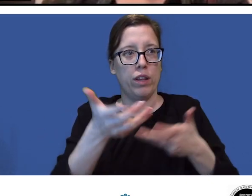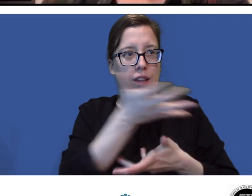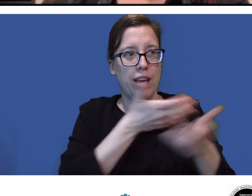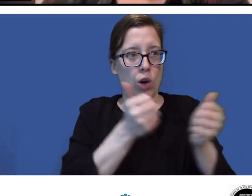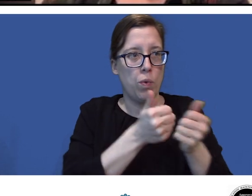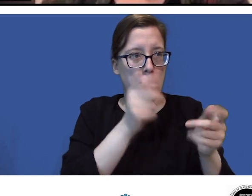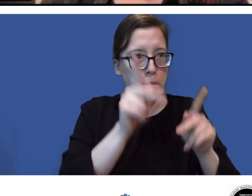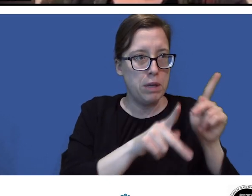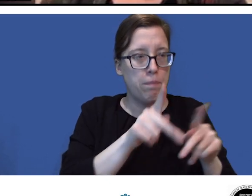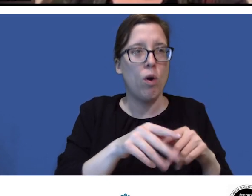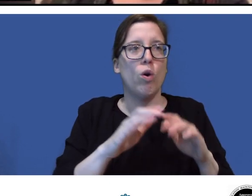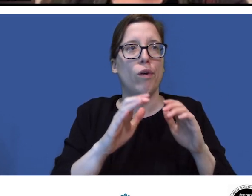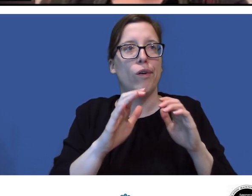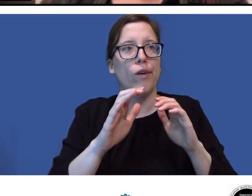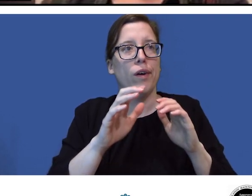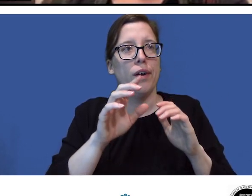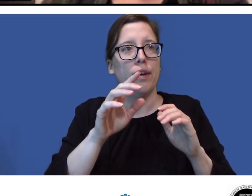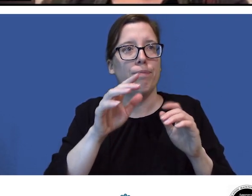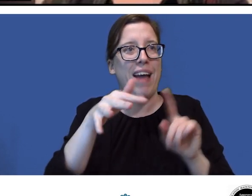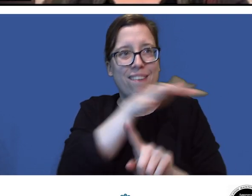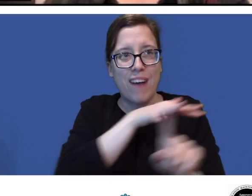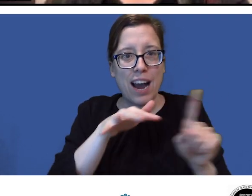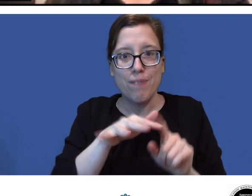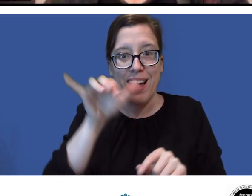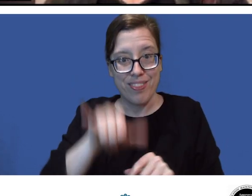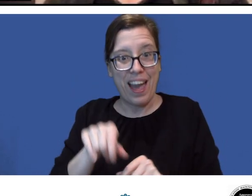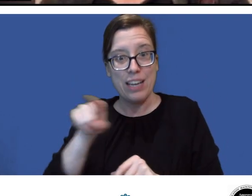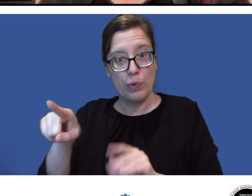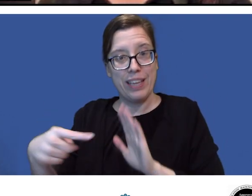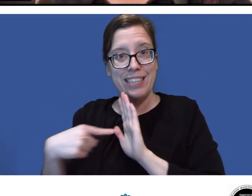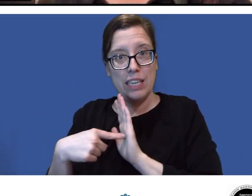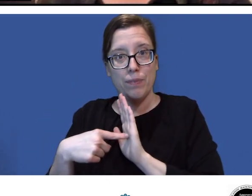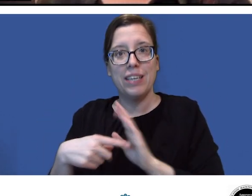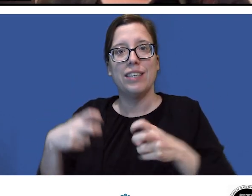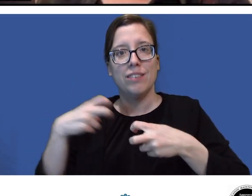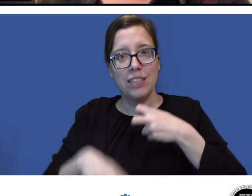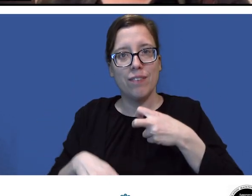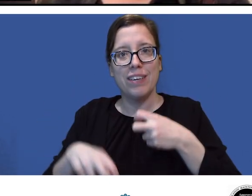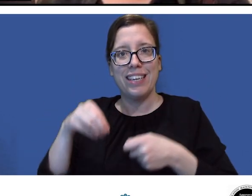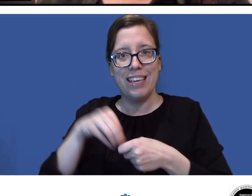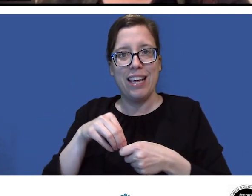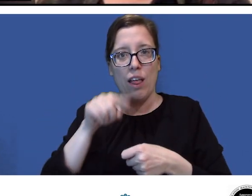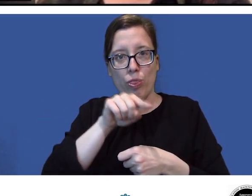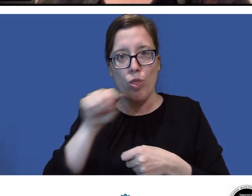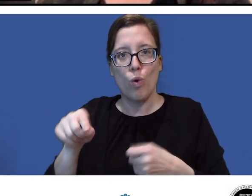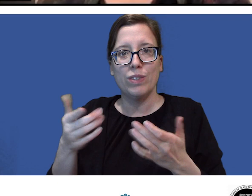is difficulty in those things. They have difficulty generalizing.